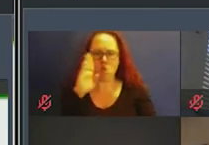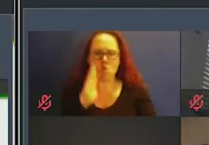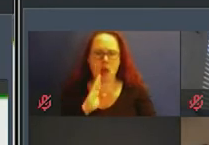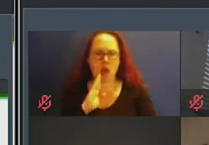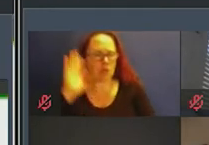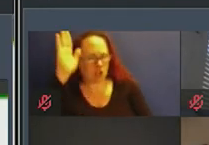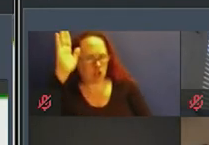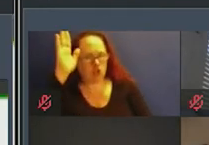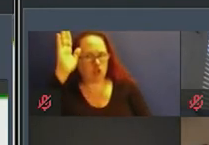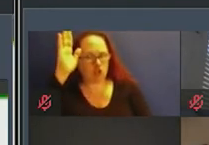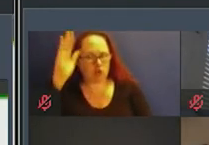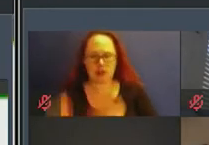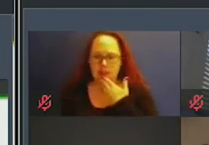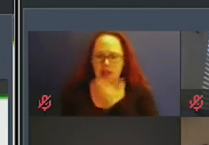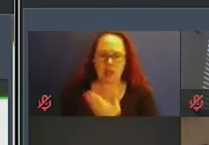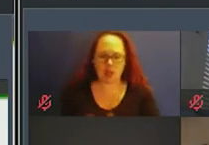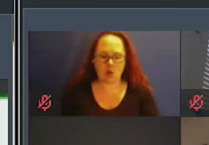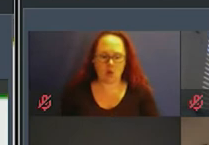Thank you. Vaughn Edmode.